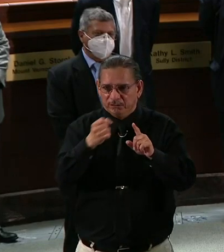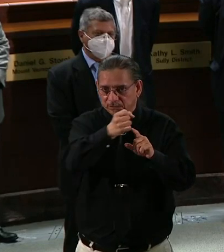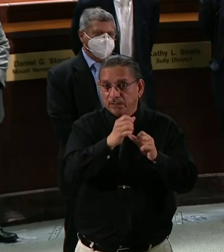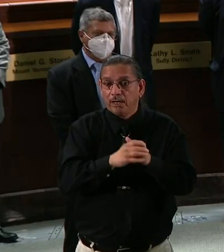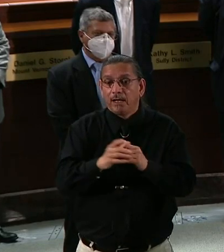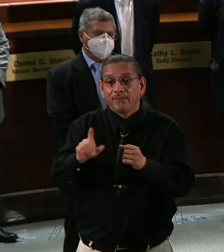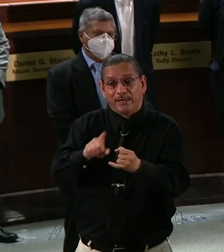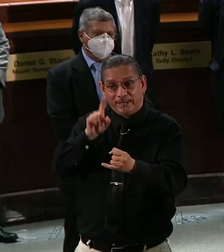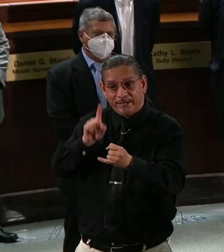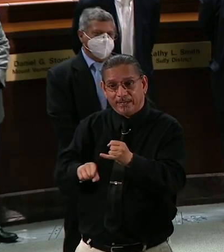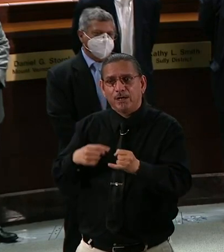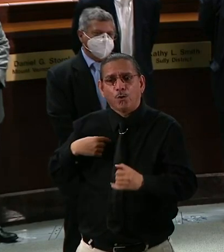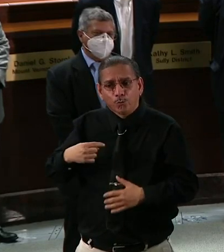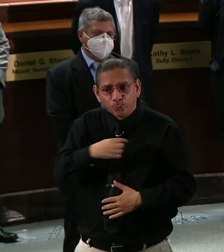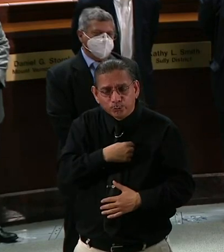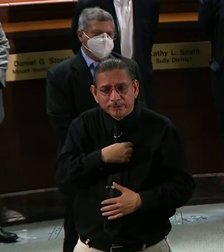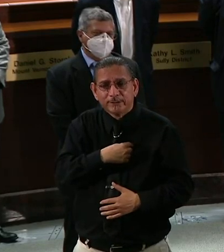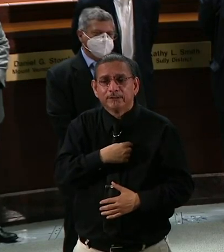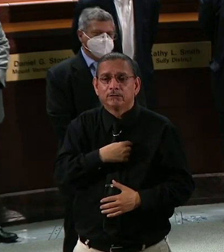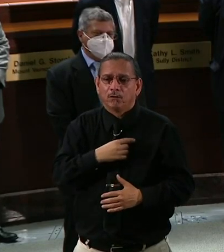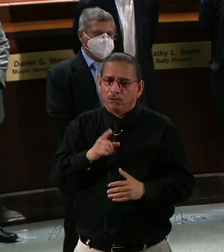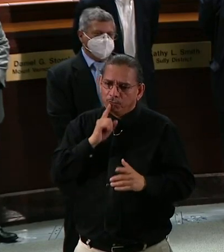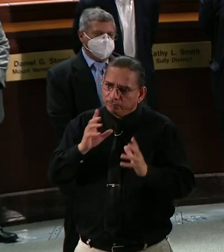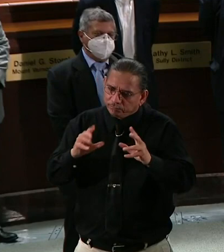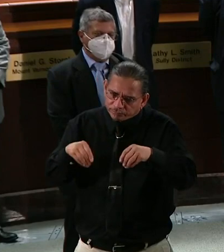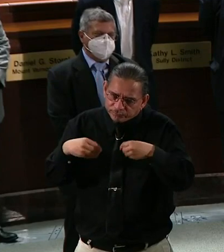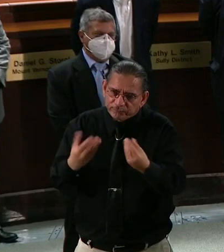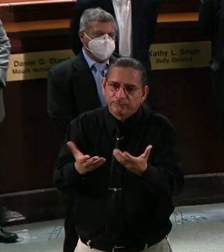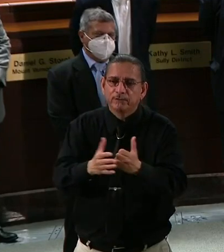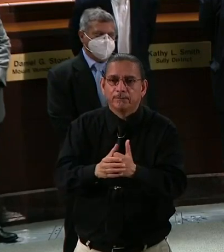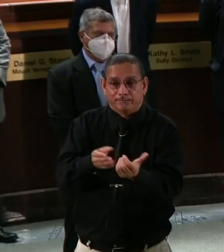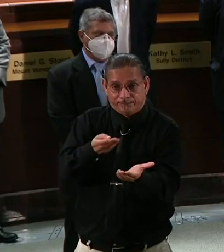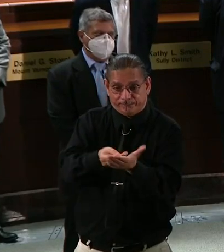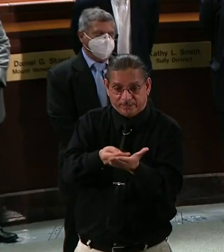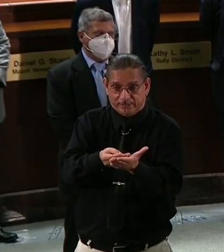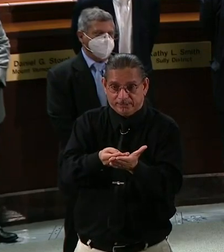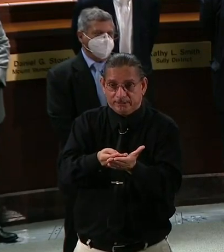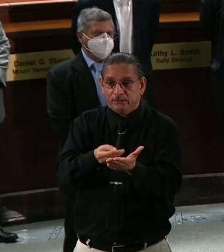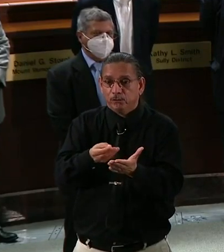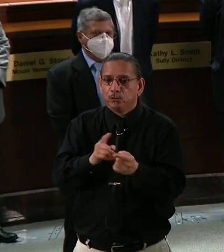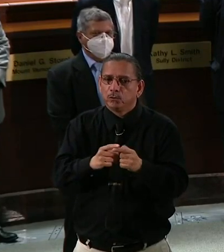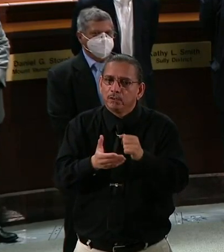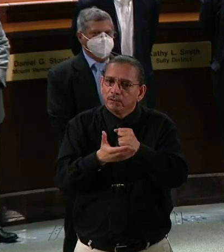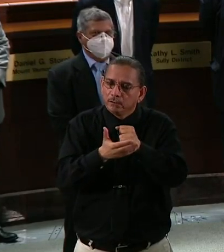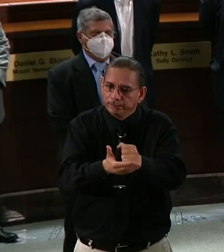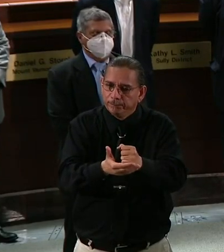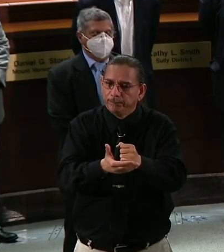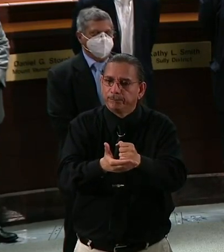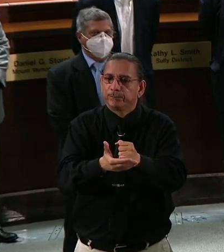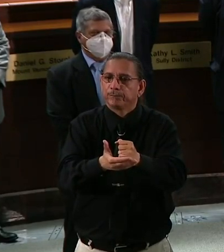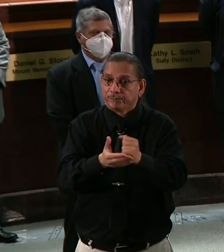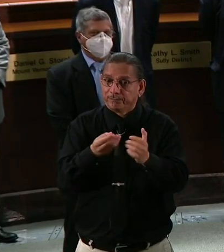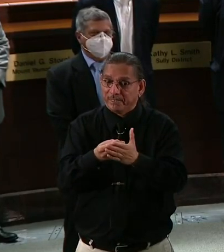ON SAY. FEMA MAINTAINS SAY